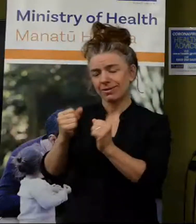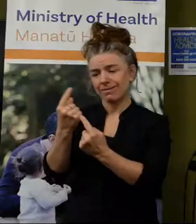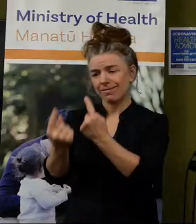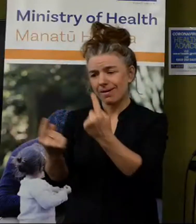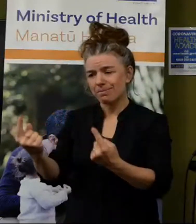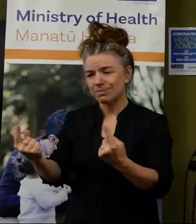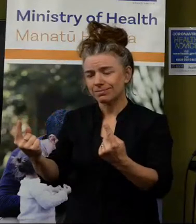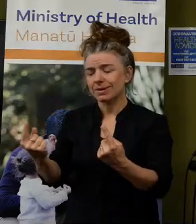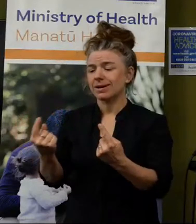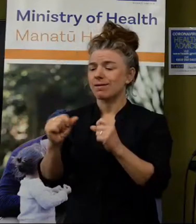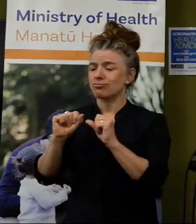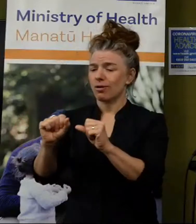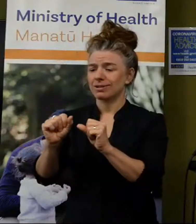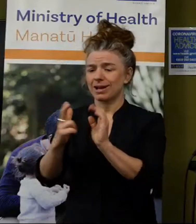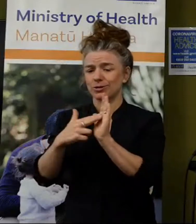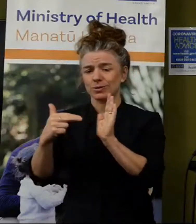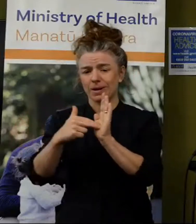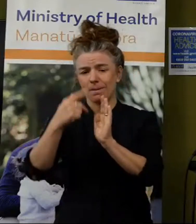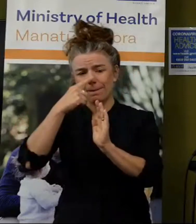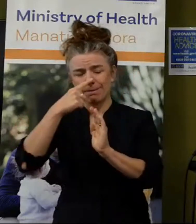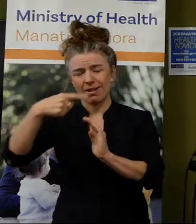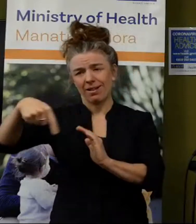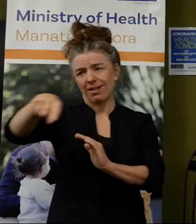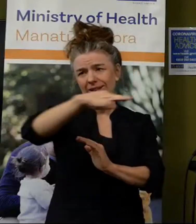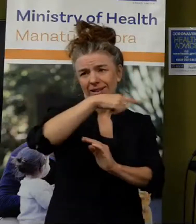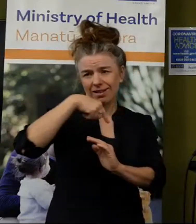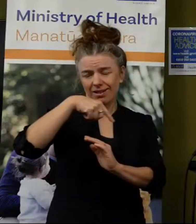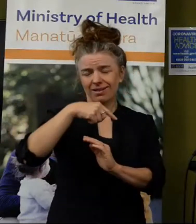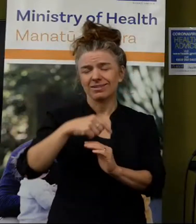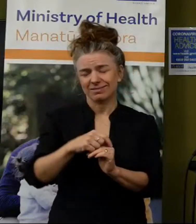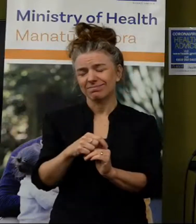and also, part of our broader public health response